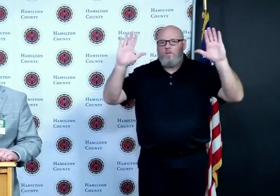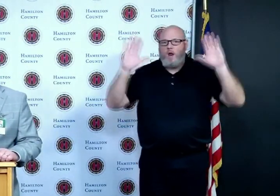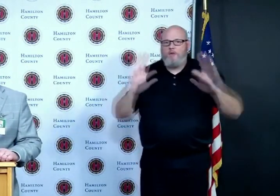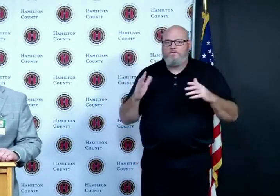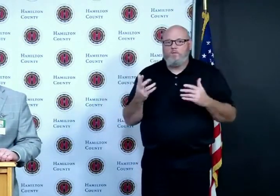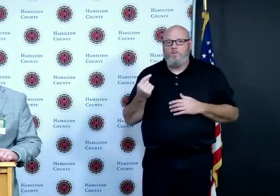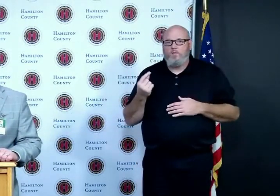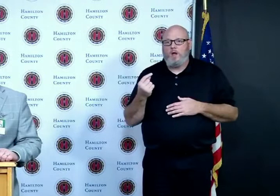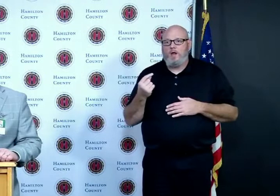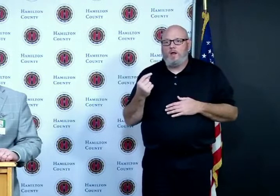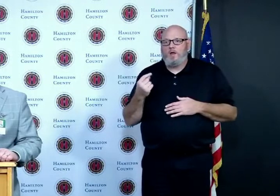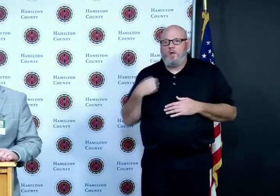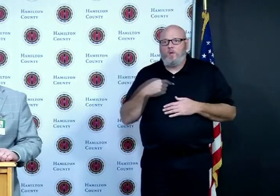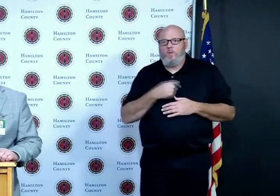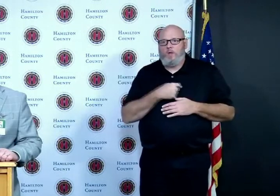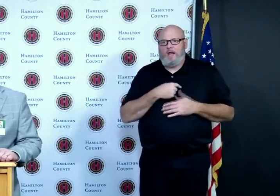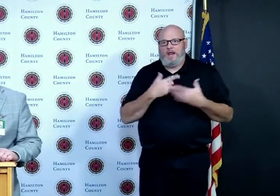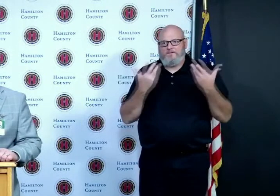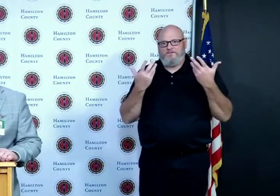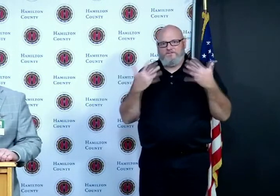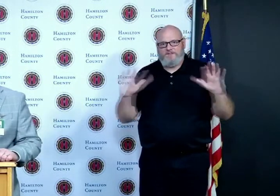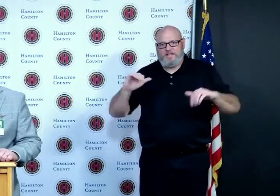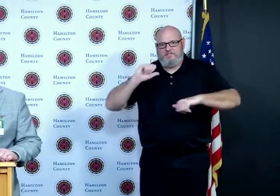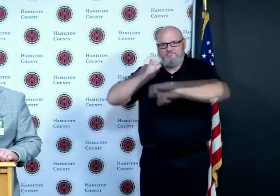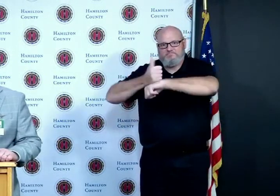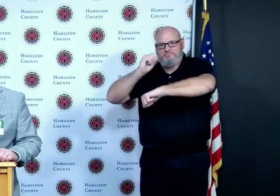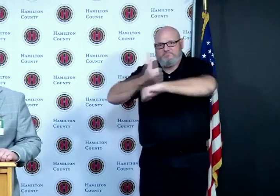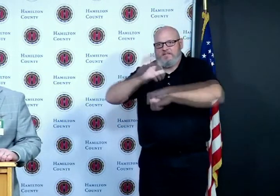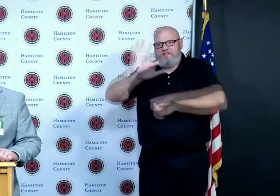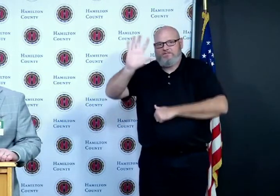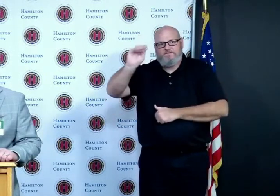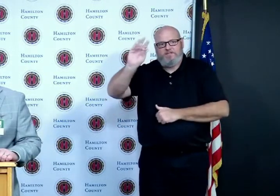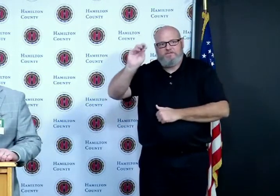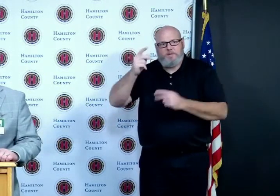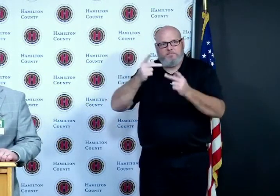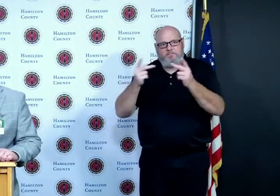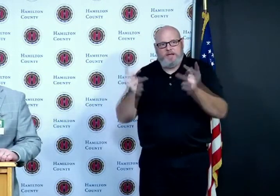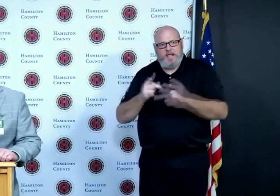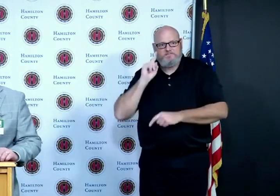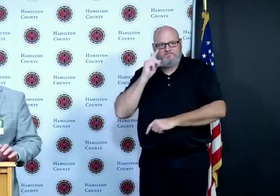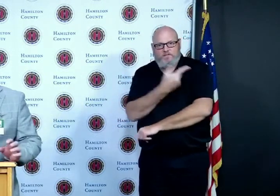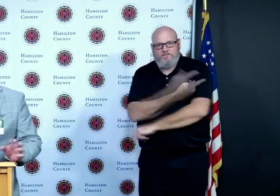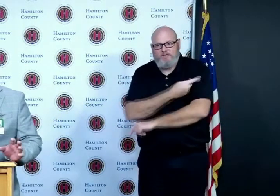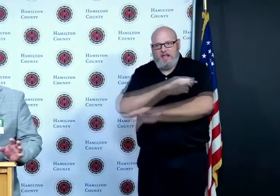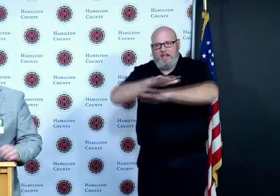21,000 doses of vaccine to those that are 65 years and older as well as about 11,000